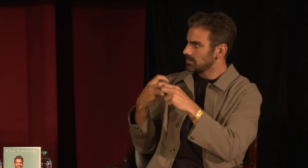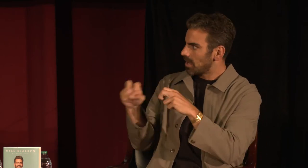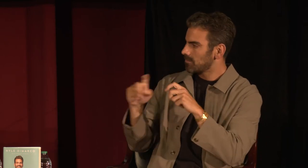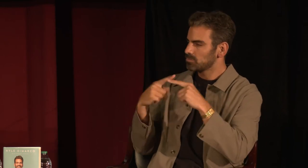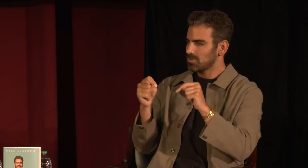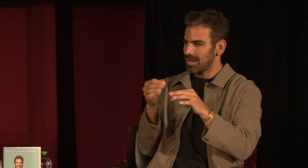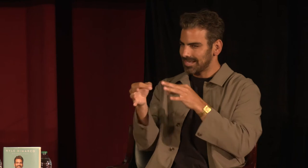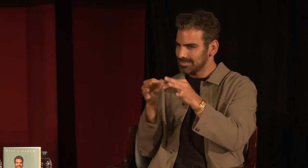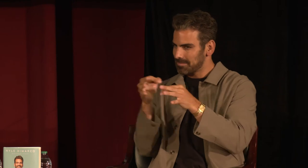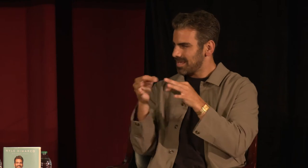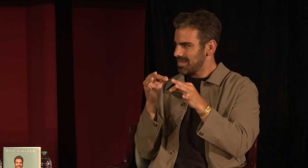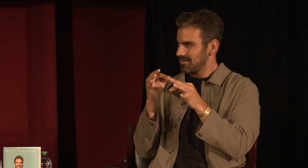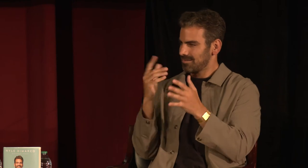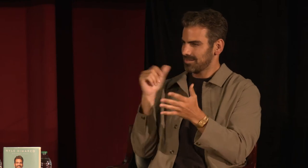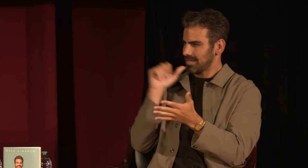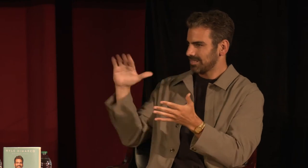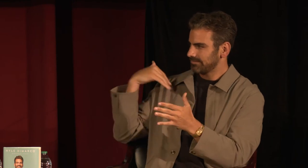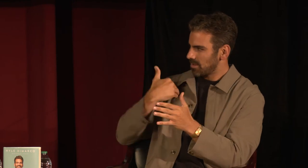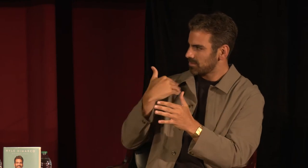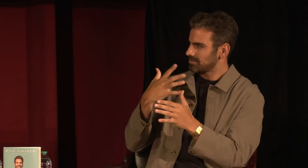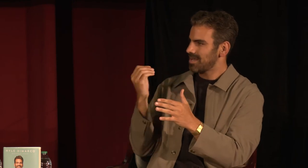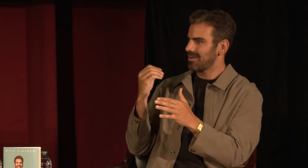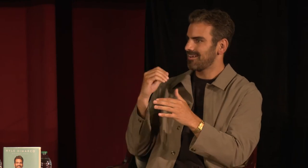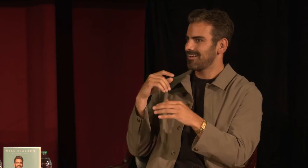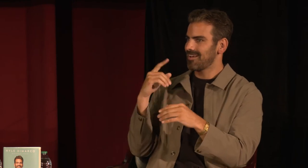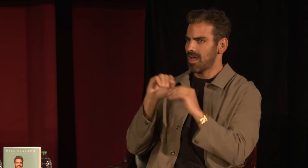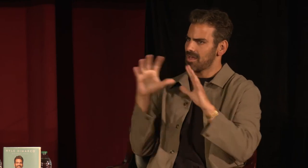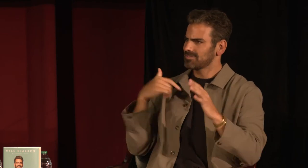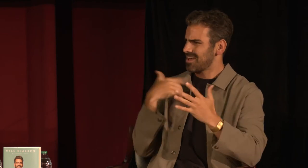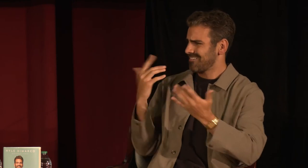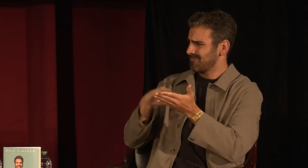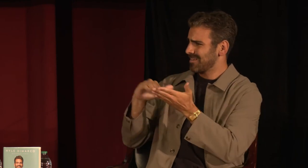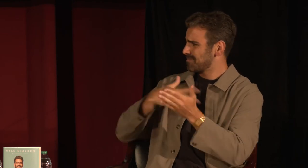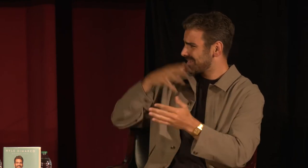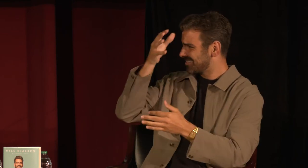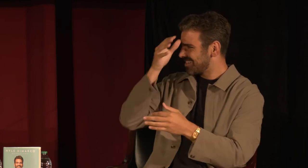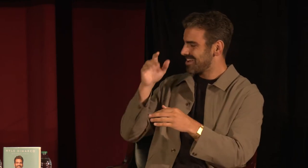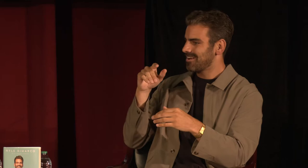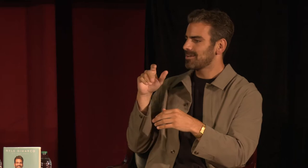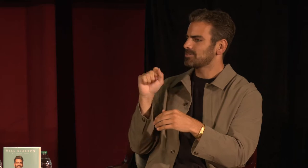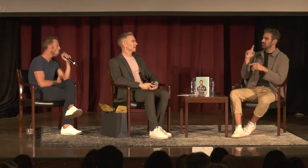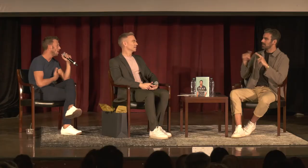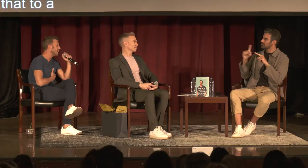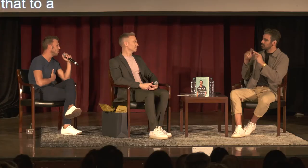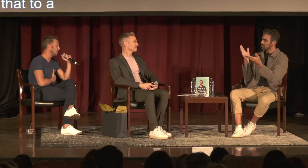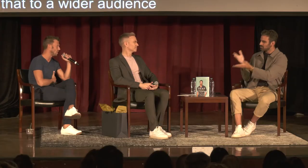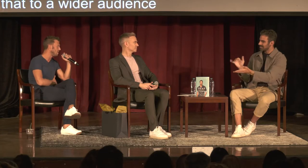a school environment, and that's really tough. But I think the hardest part is trying to explain that to a wider audience, that while I can't forgive a lot